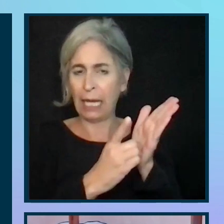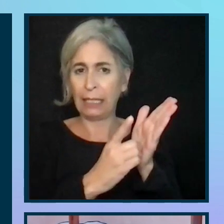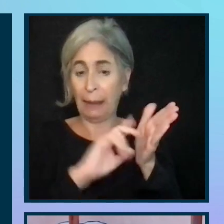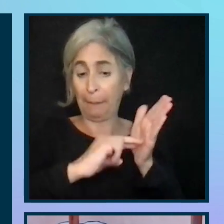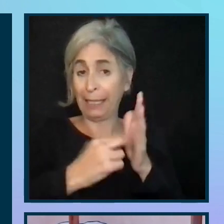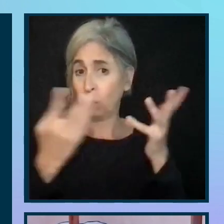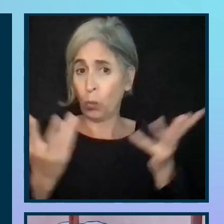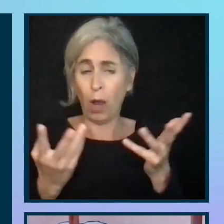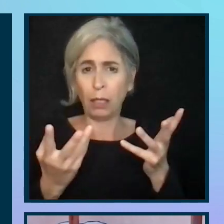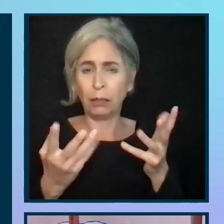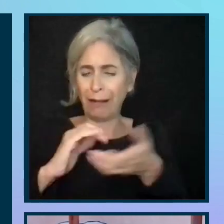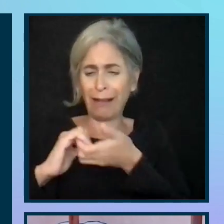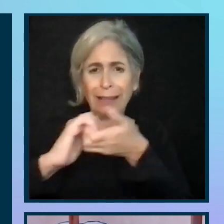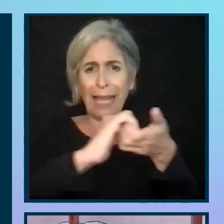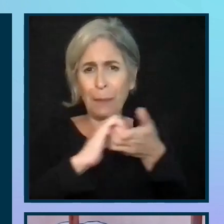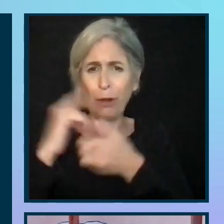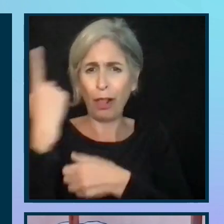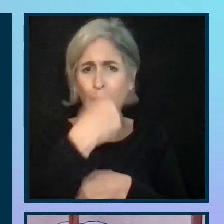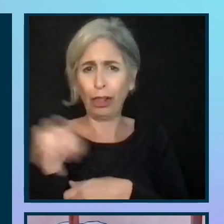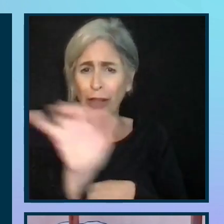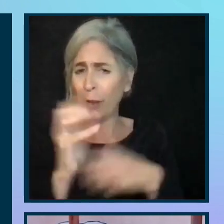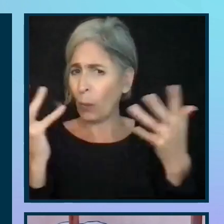What does that collaborative planning look like in practice?